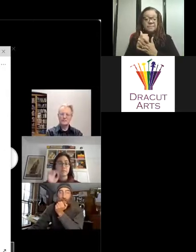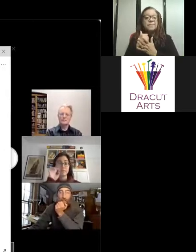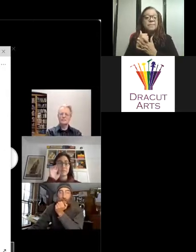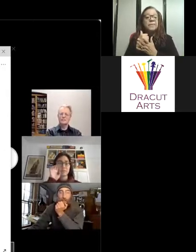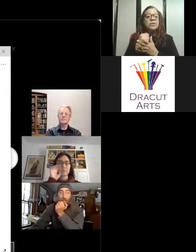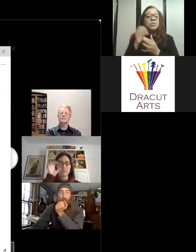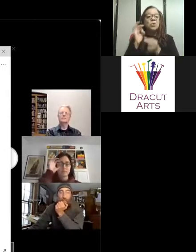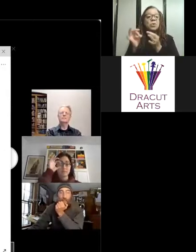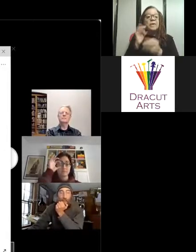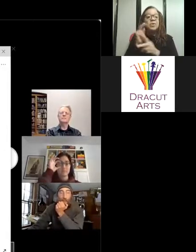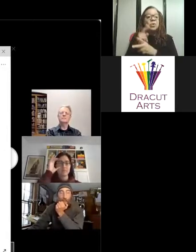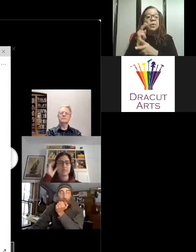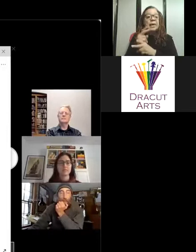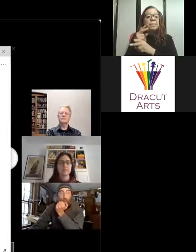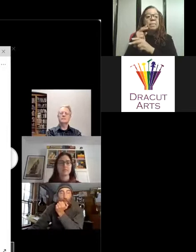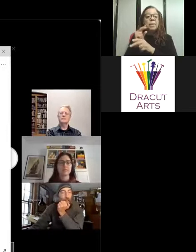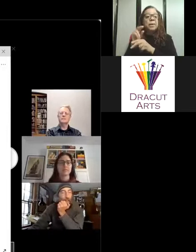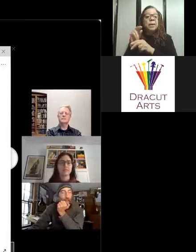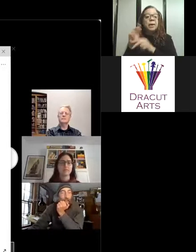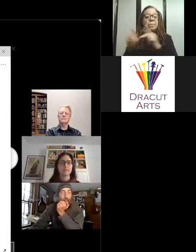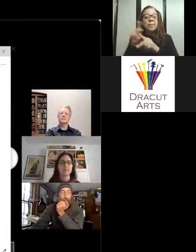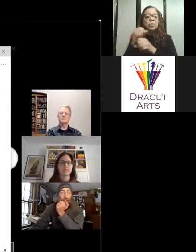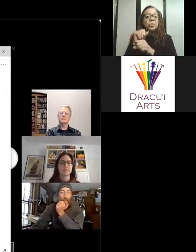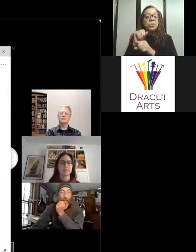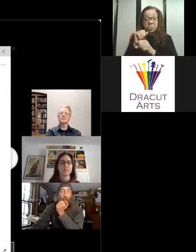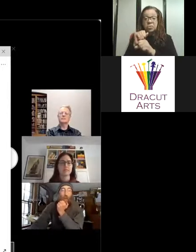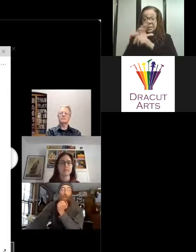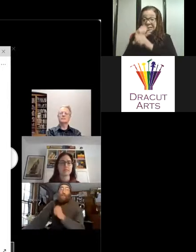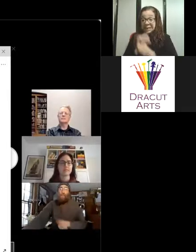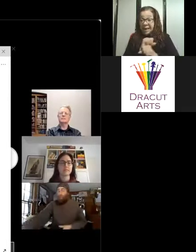refuse to teach them to read!" That's so, says Harper's,